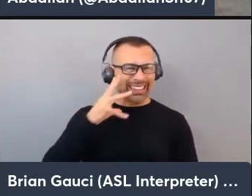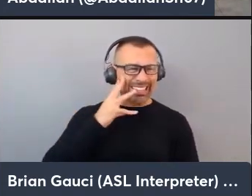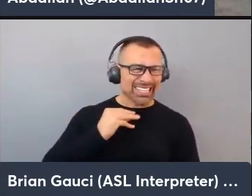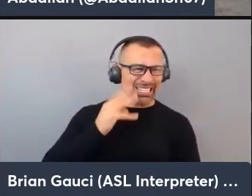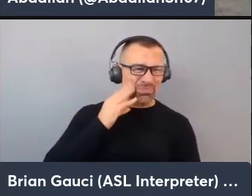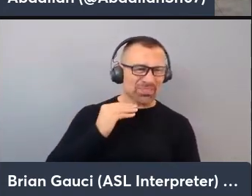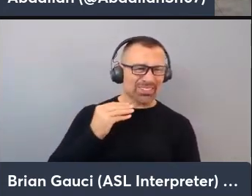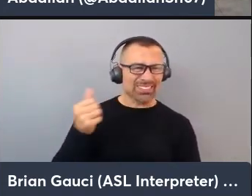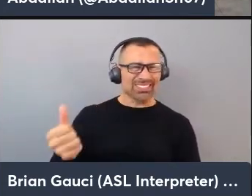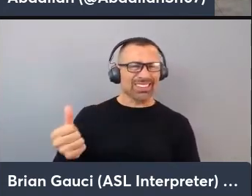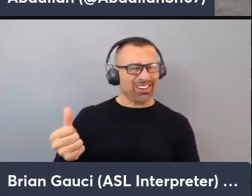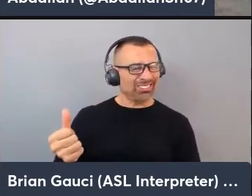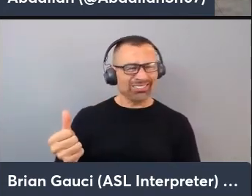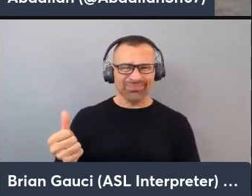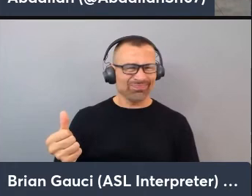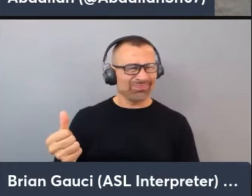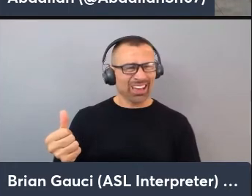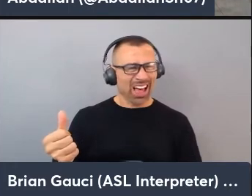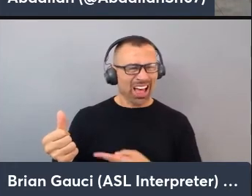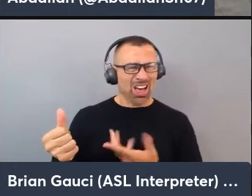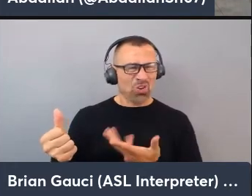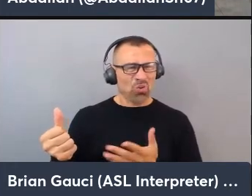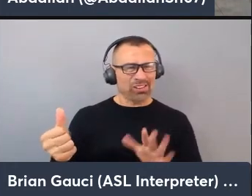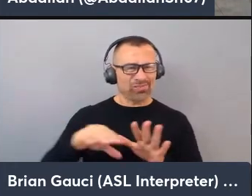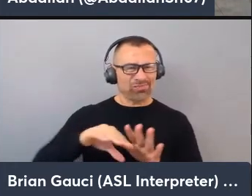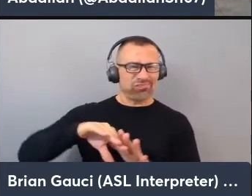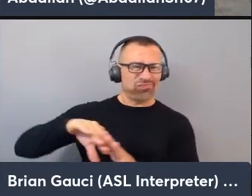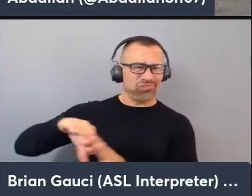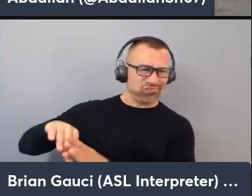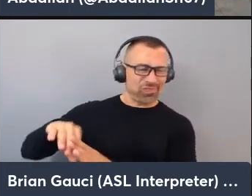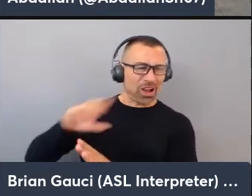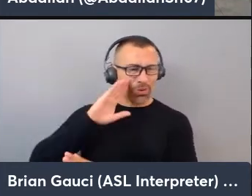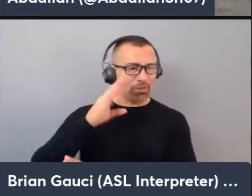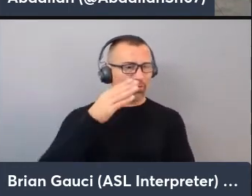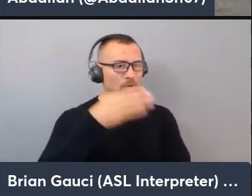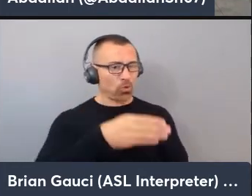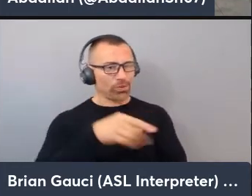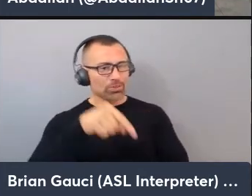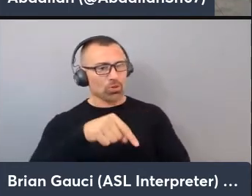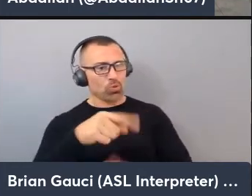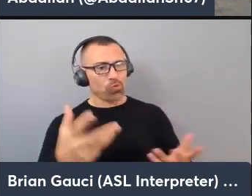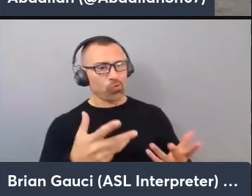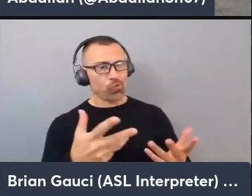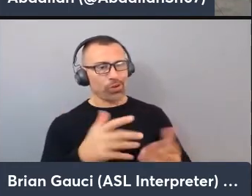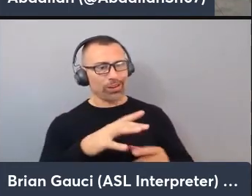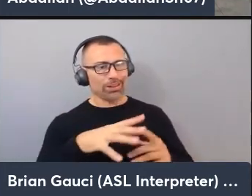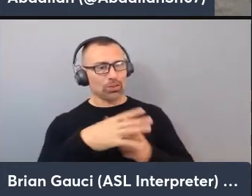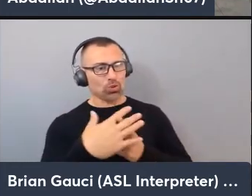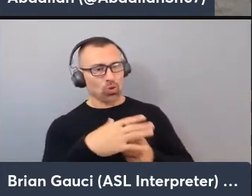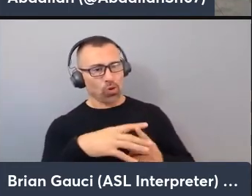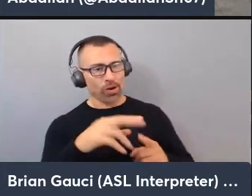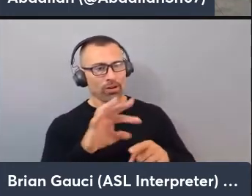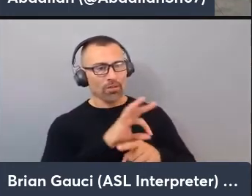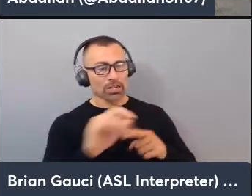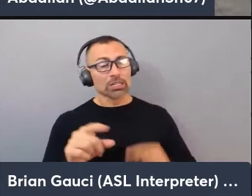or you wanna focus a lot more on building the core functionality of your app. However, there is a requirement for authentication.